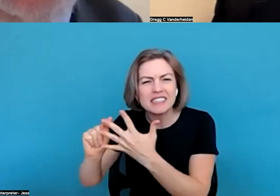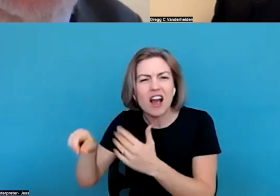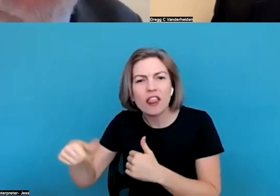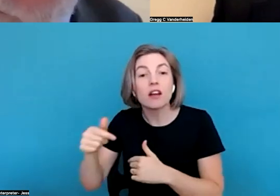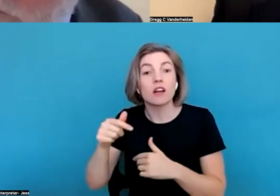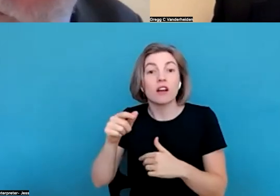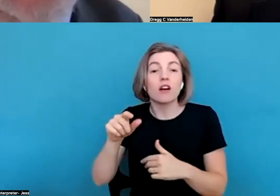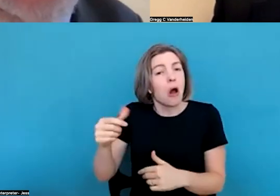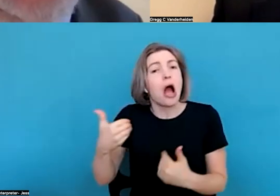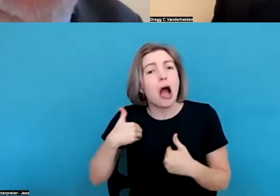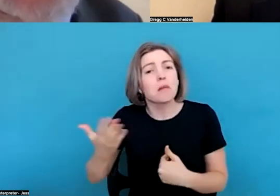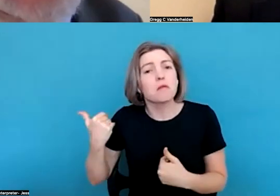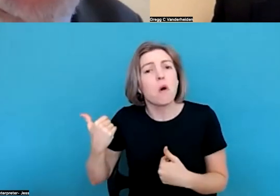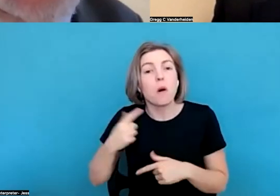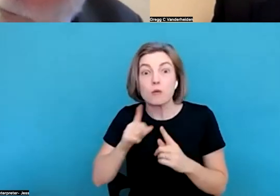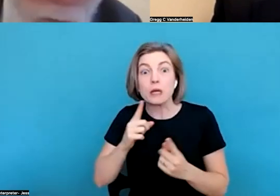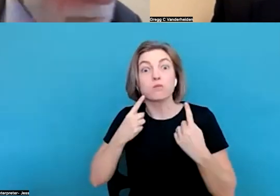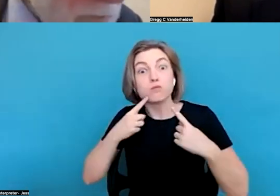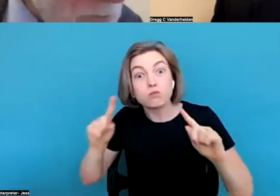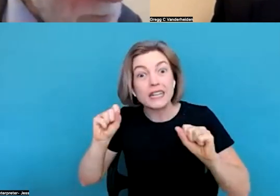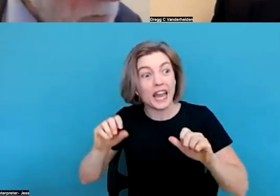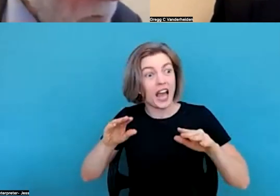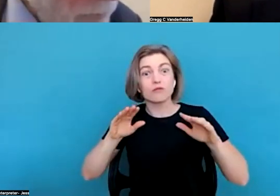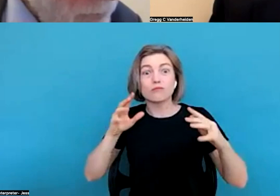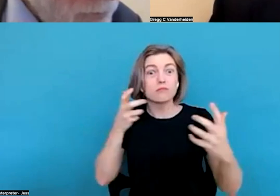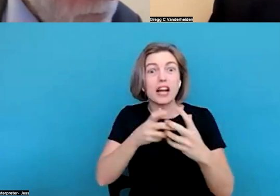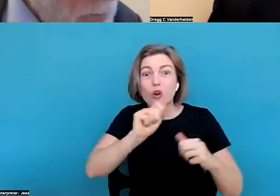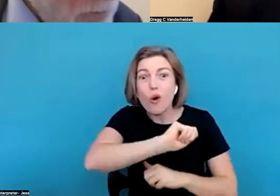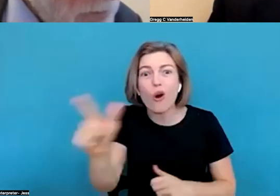or as broad-reaching as the others, so that's going to be a really interesting panel.